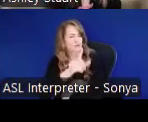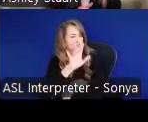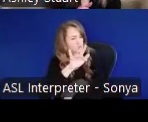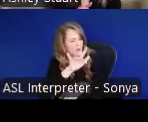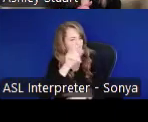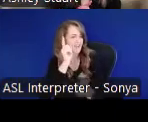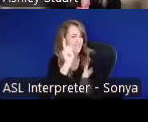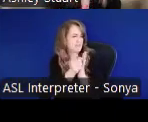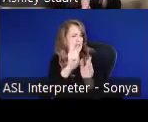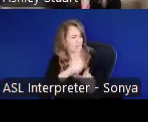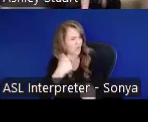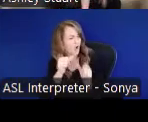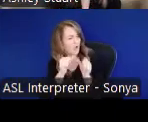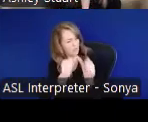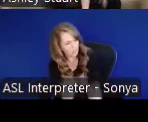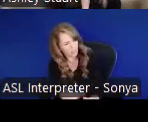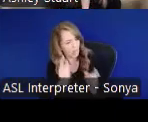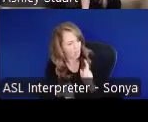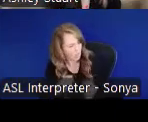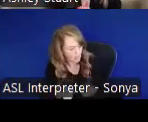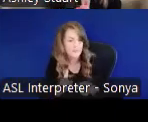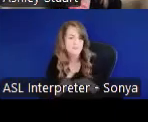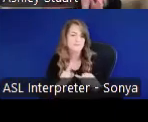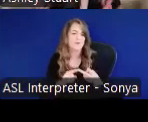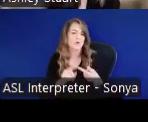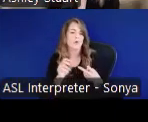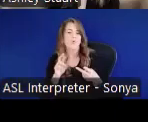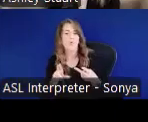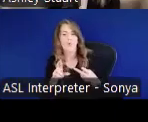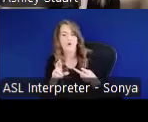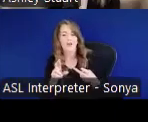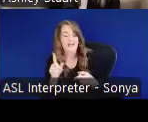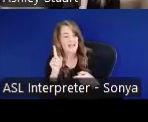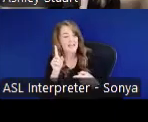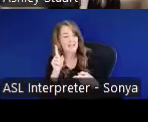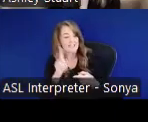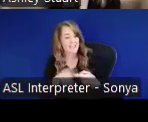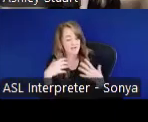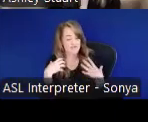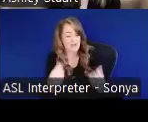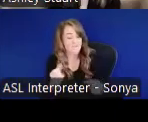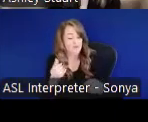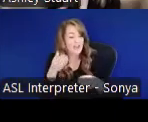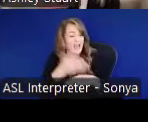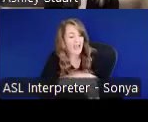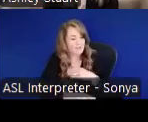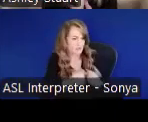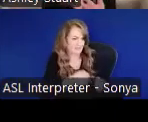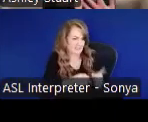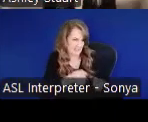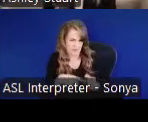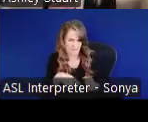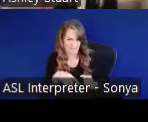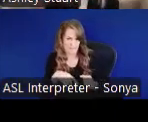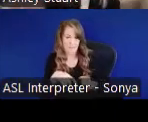or they're having a really difficult time recovering from the tantrum. So essentially, the parent is trying things to